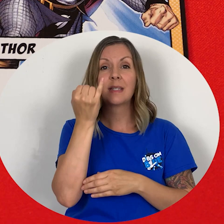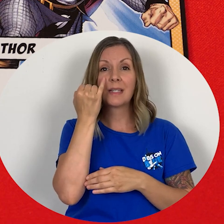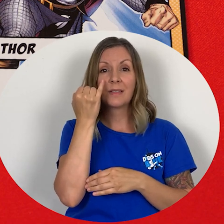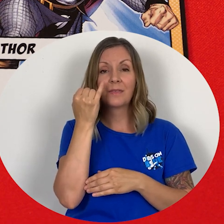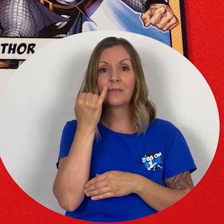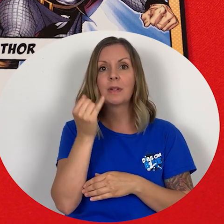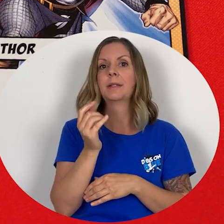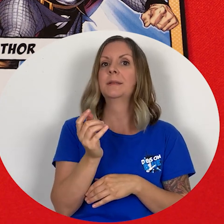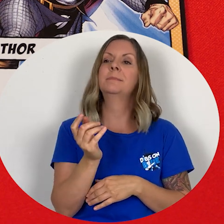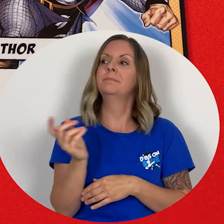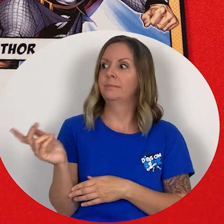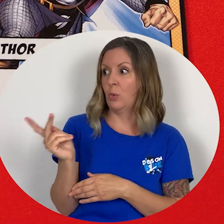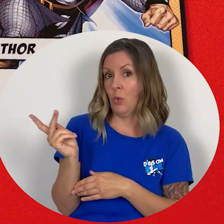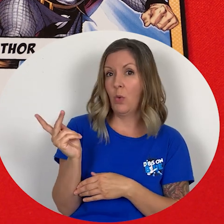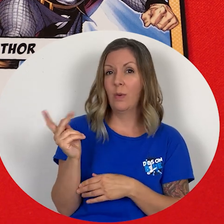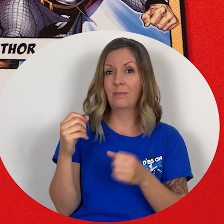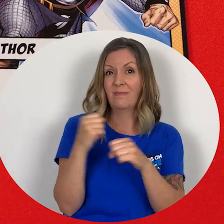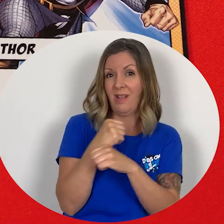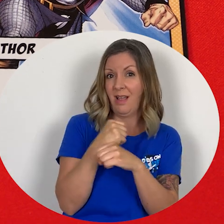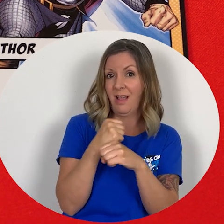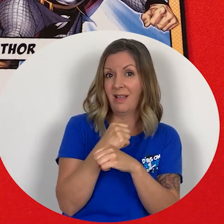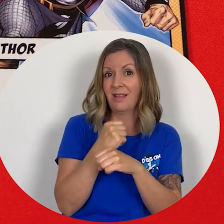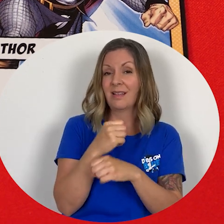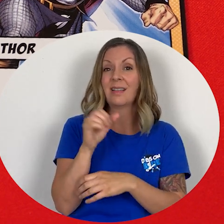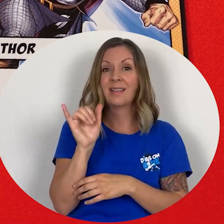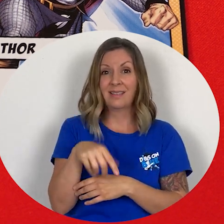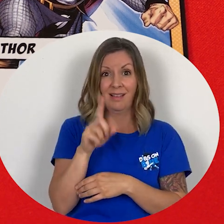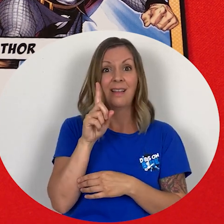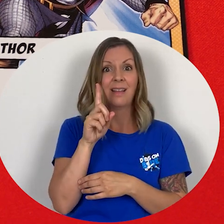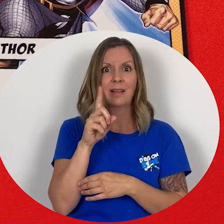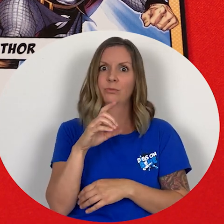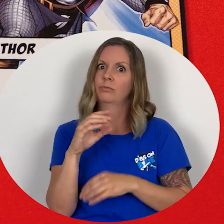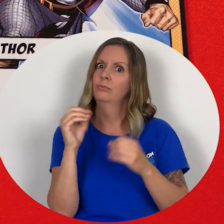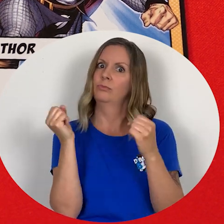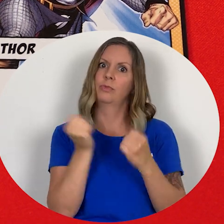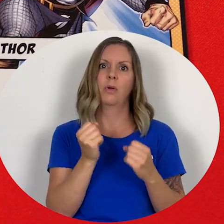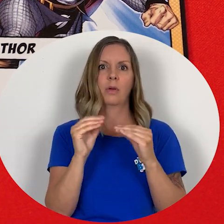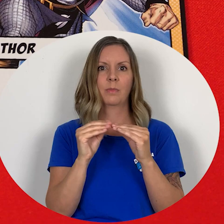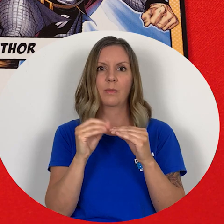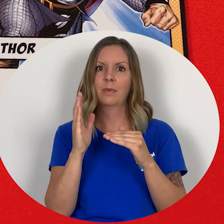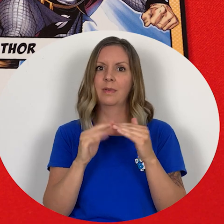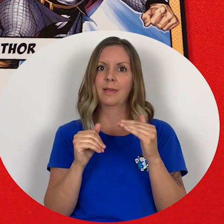were resolving a fight. And you can see Thor’s power is stronger than Corvus’. But the